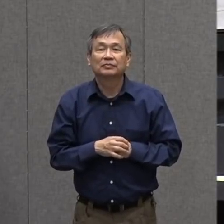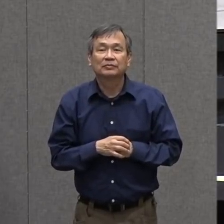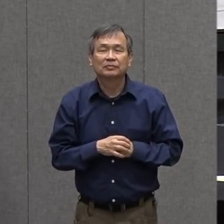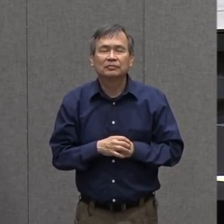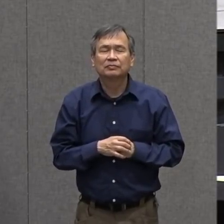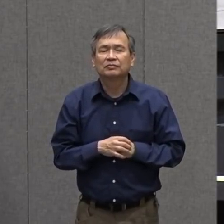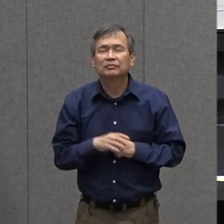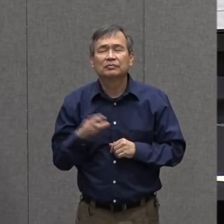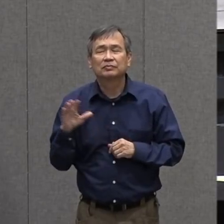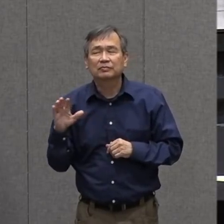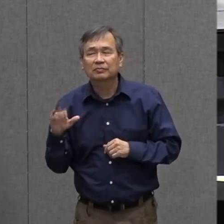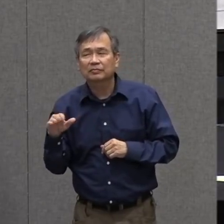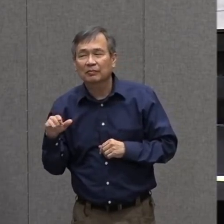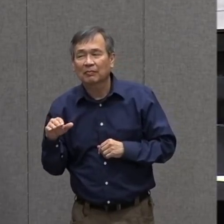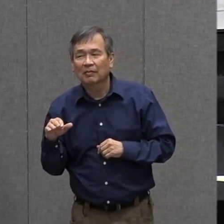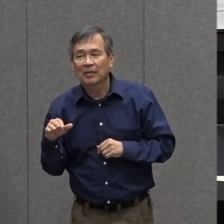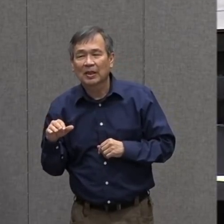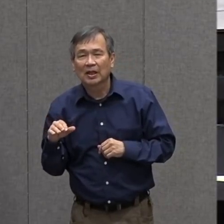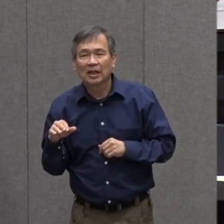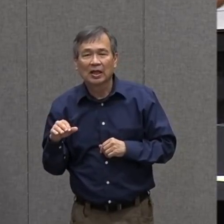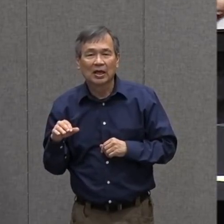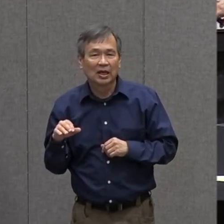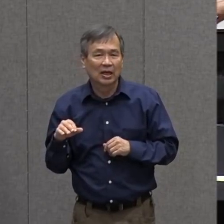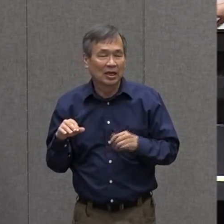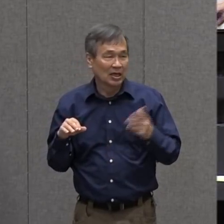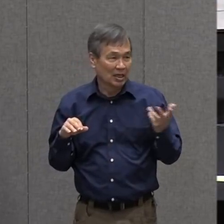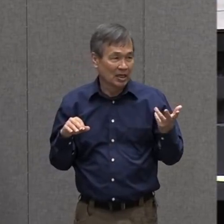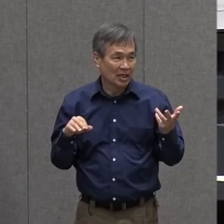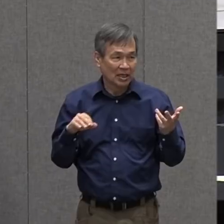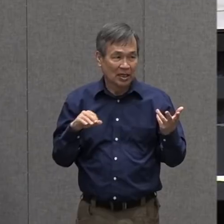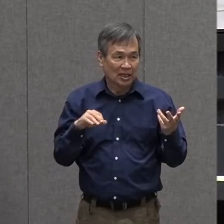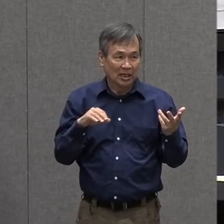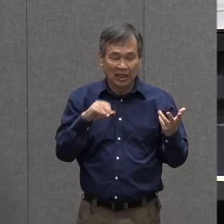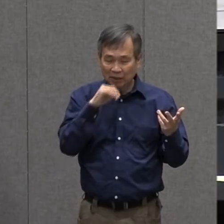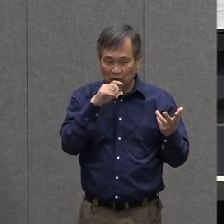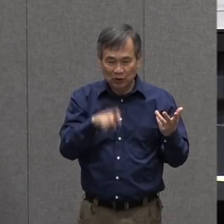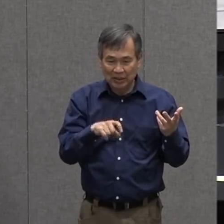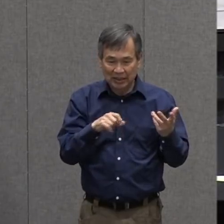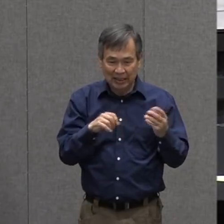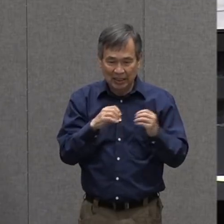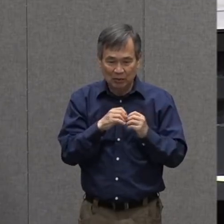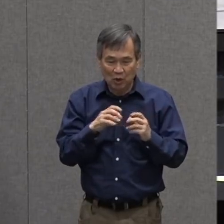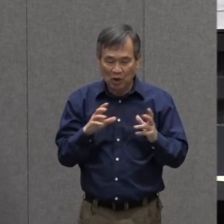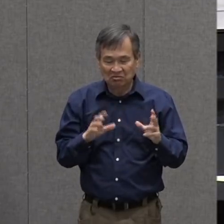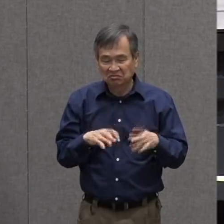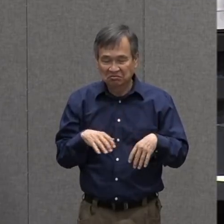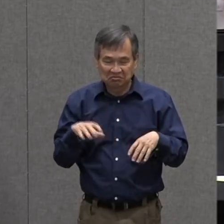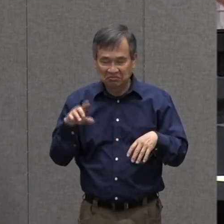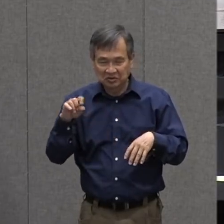How many well, I should say if I don't need any more, I should have done that with a zero. I'm thinking this is different.